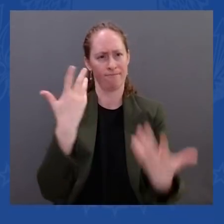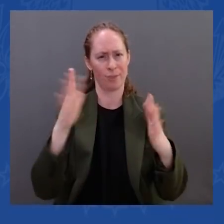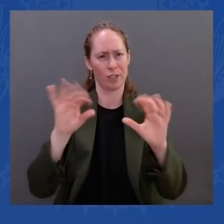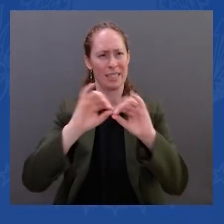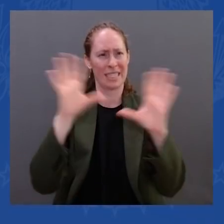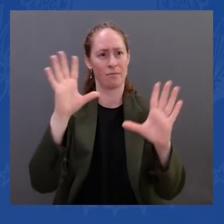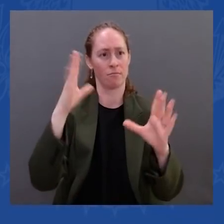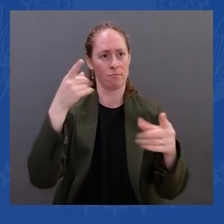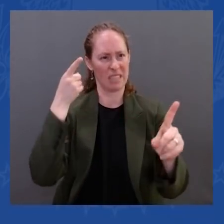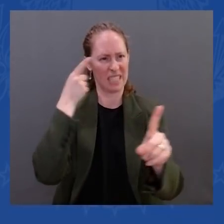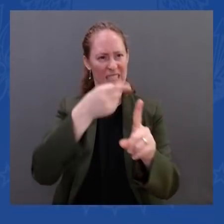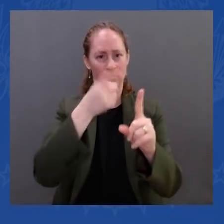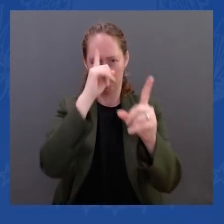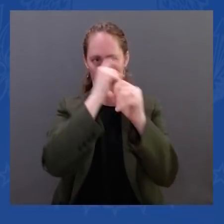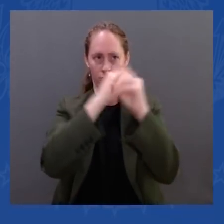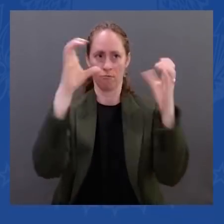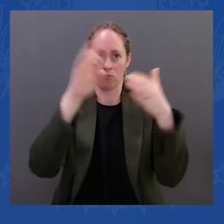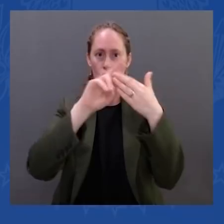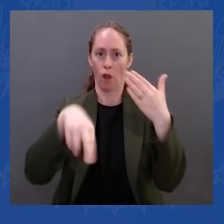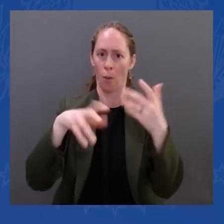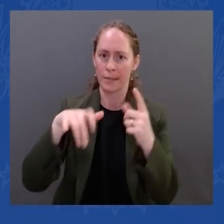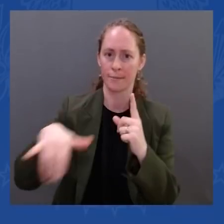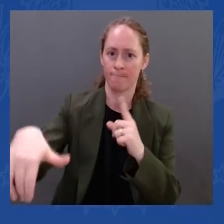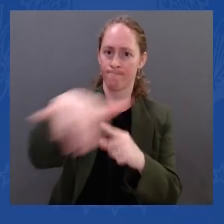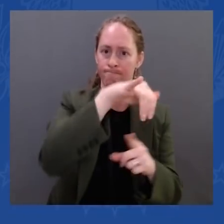or merit for those countries. You asked the question on TPP.